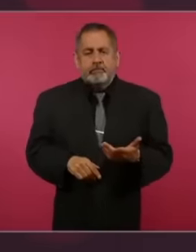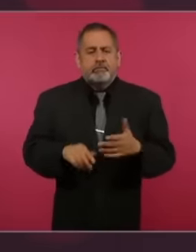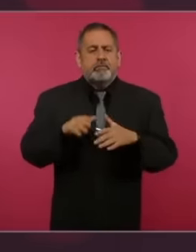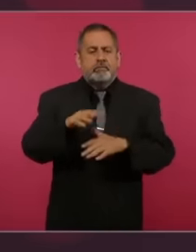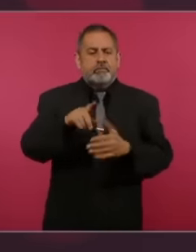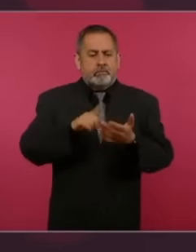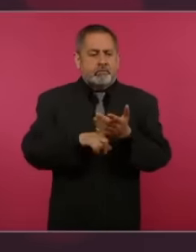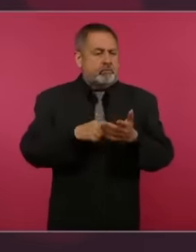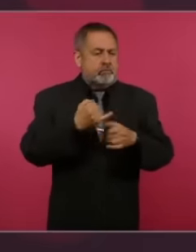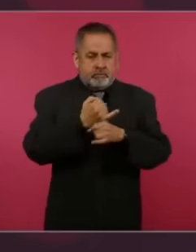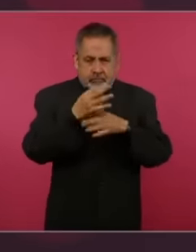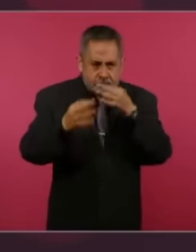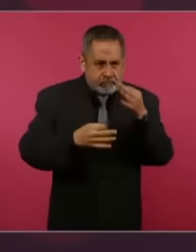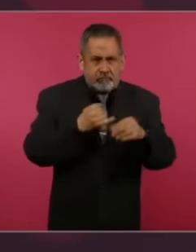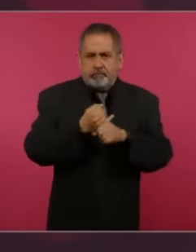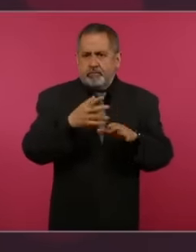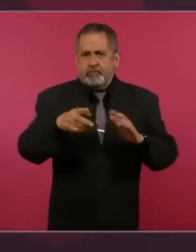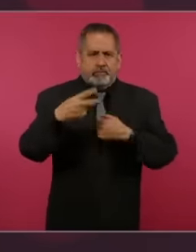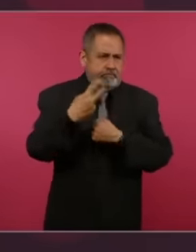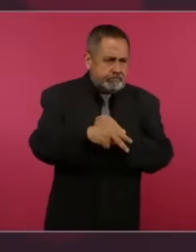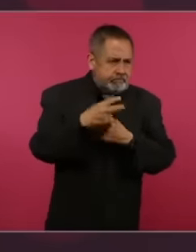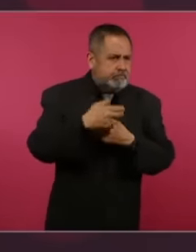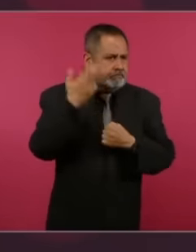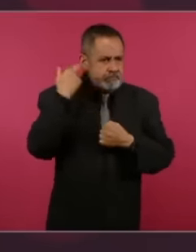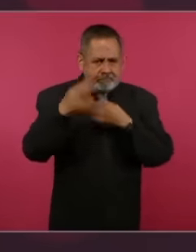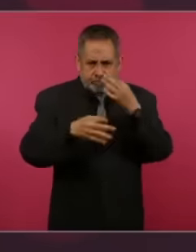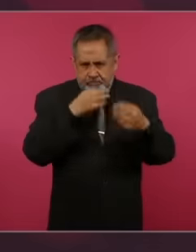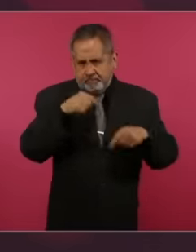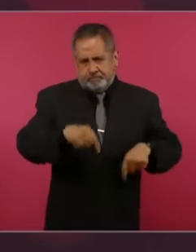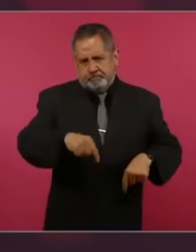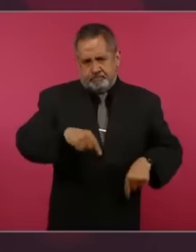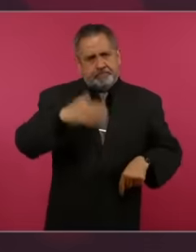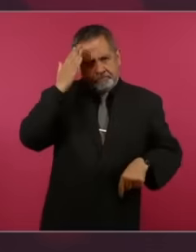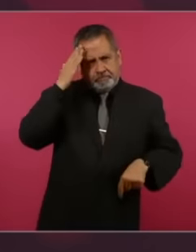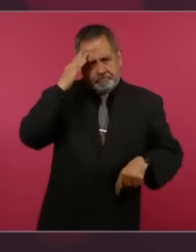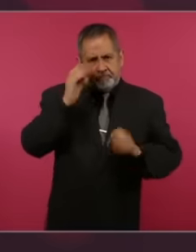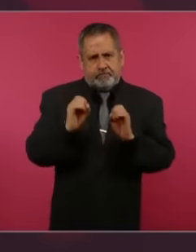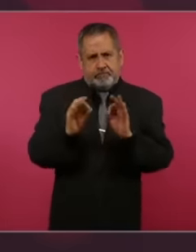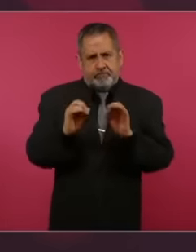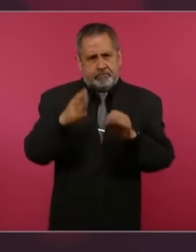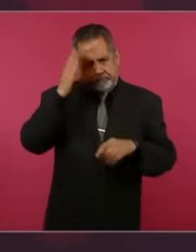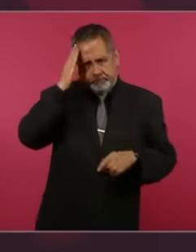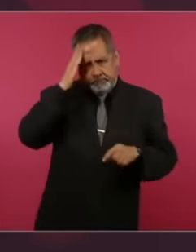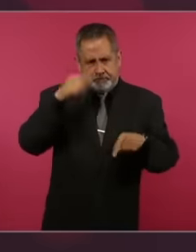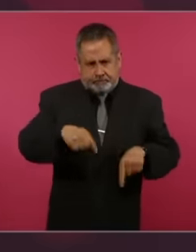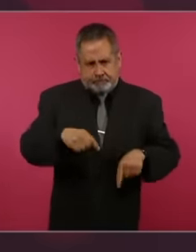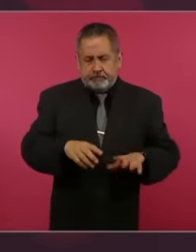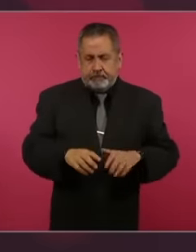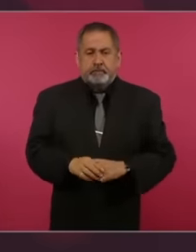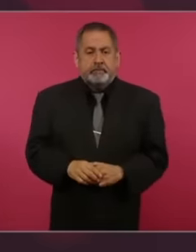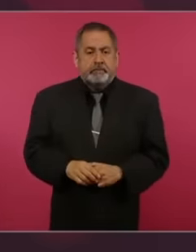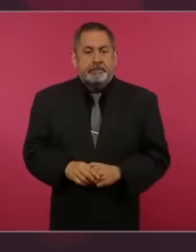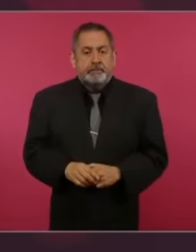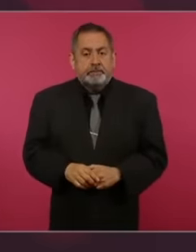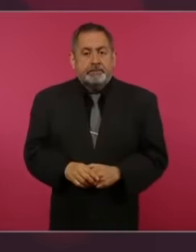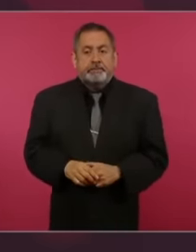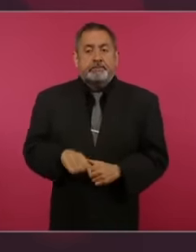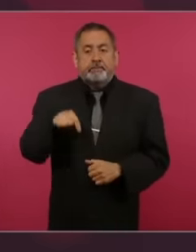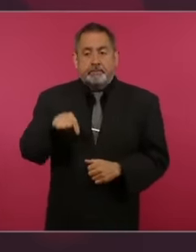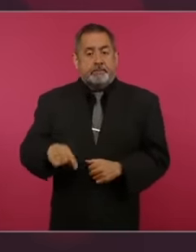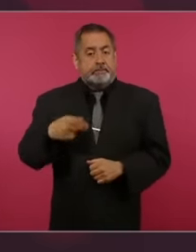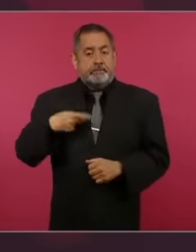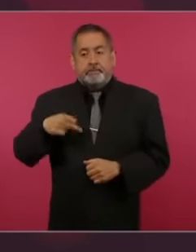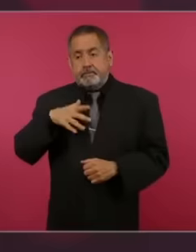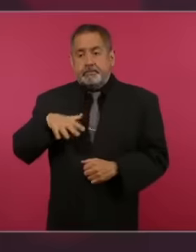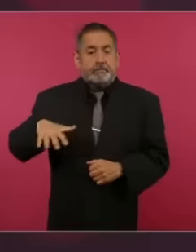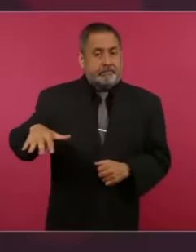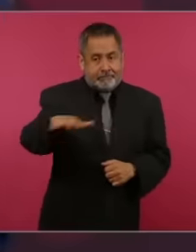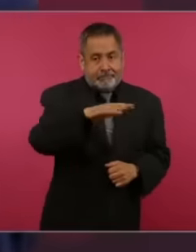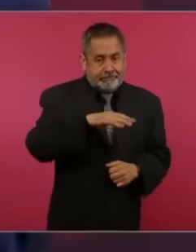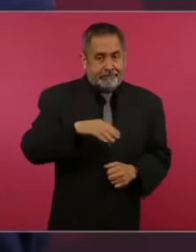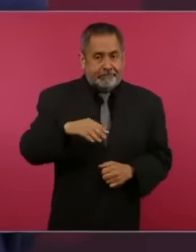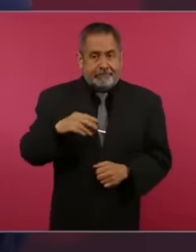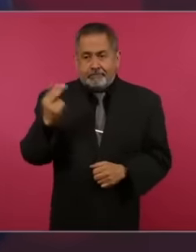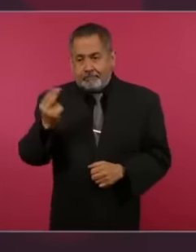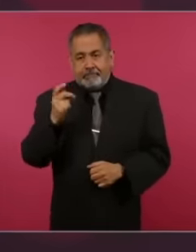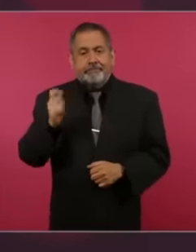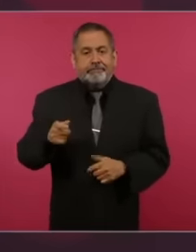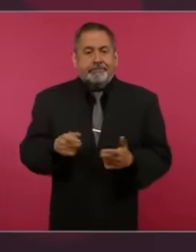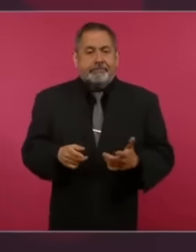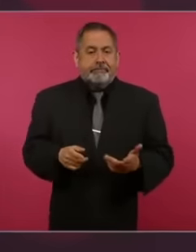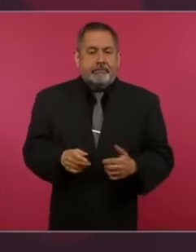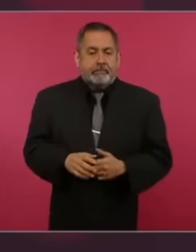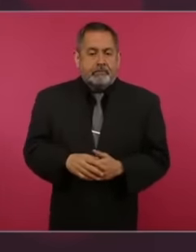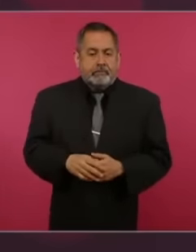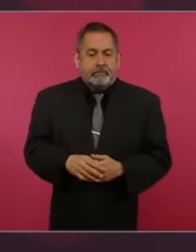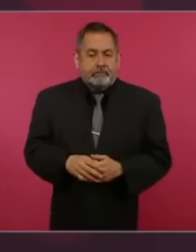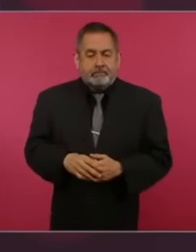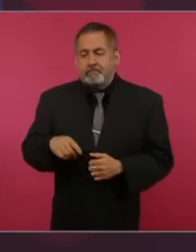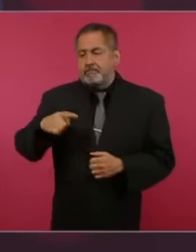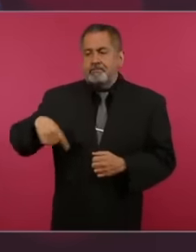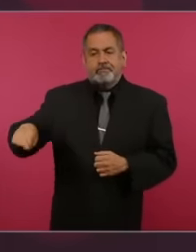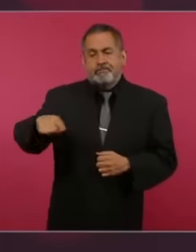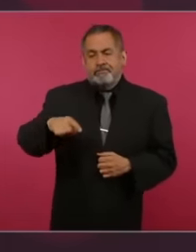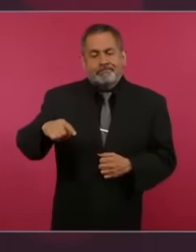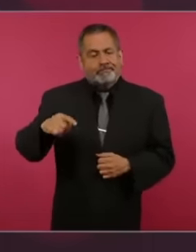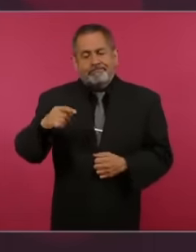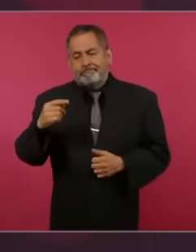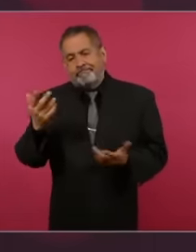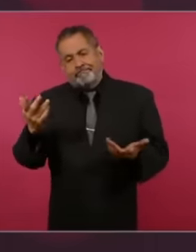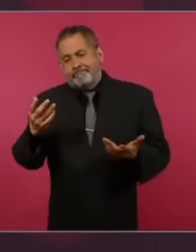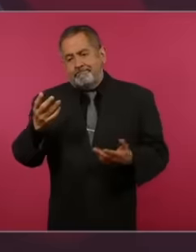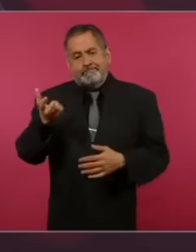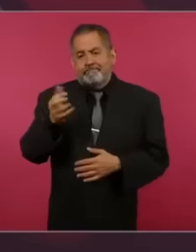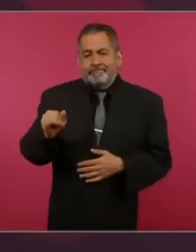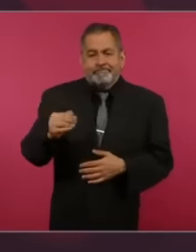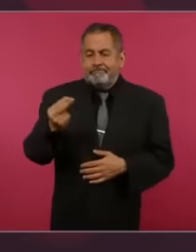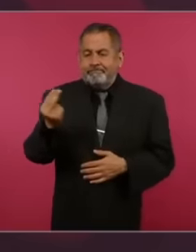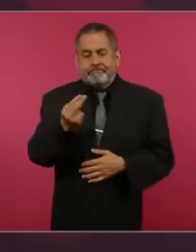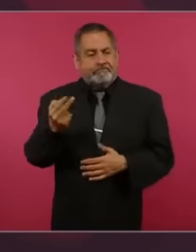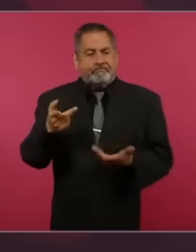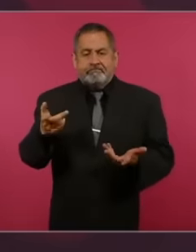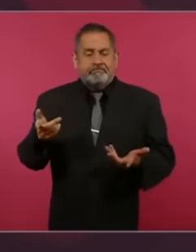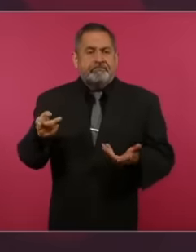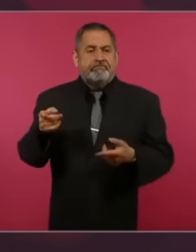information Here people by necessity have to spend a lot of time in a